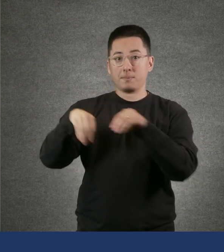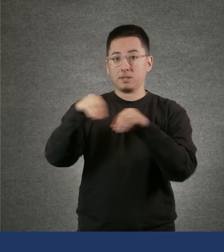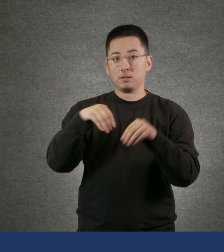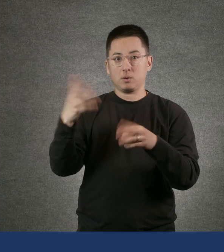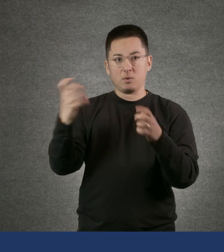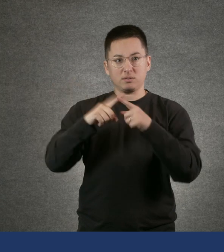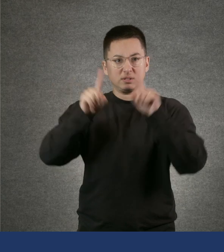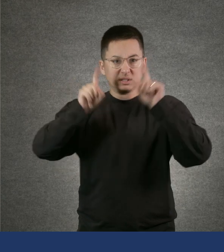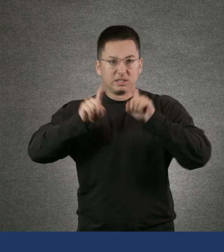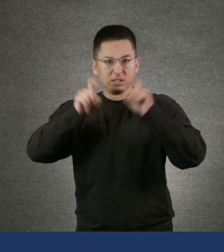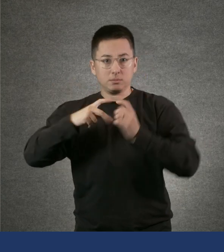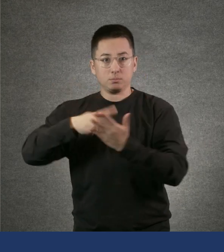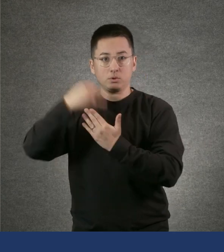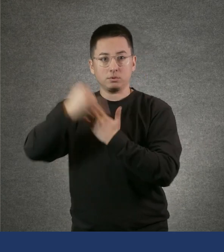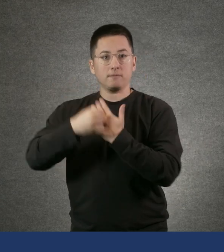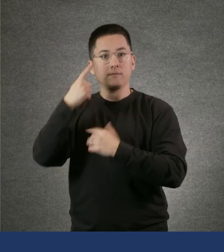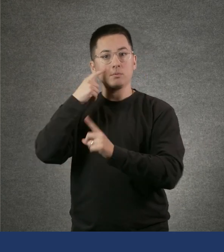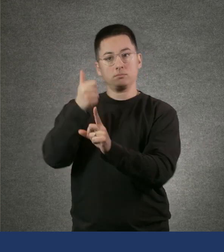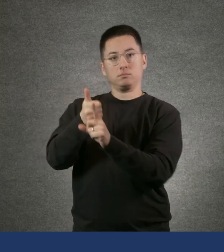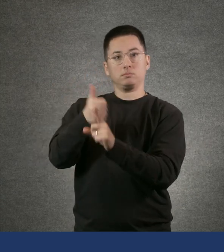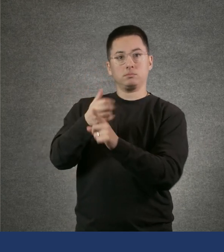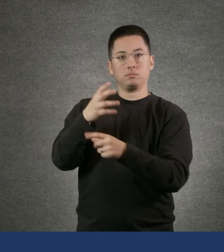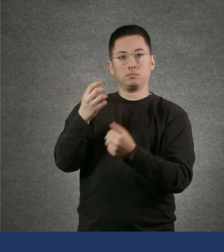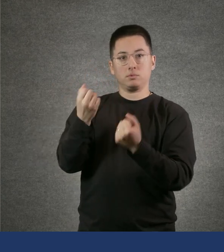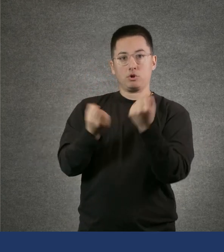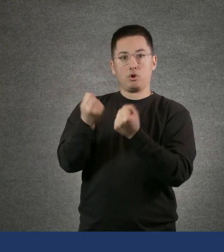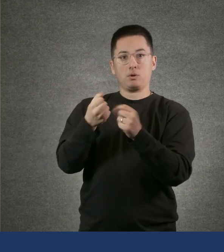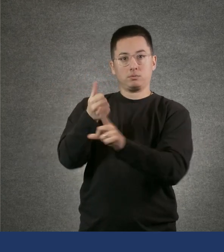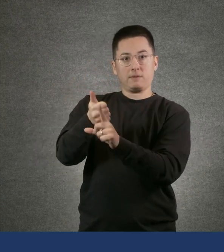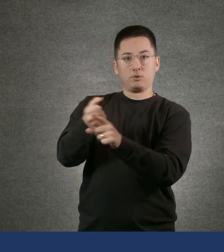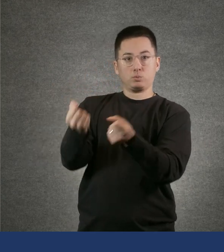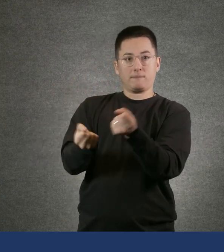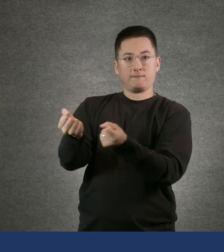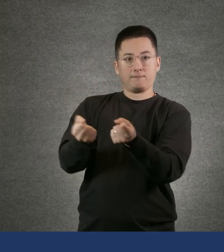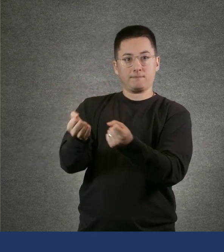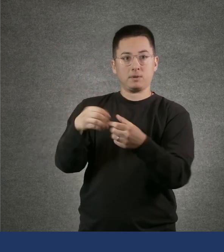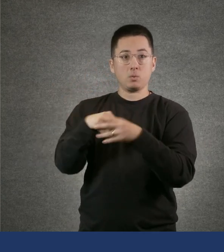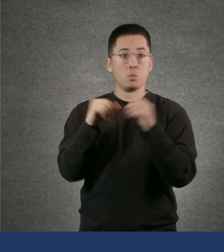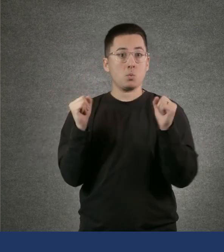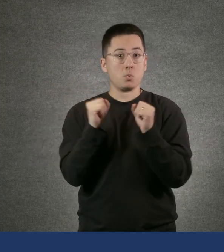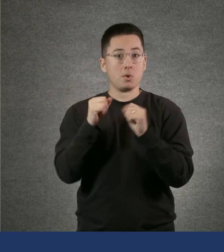wanted to pilot project for autonomous vehicles